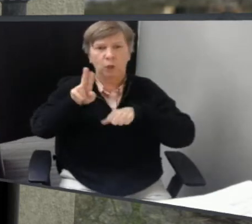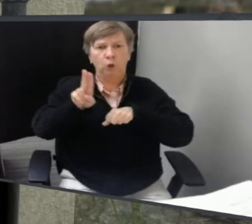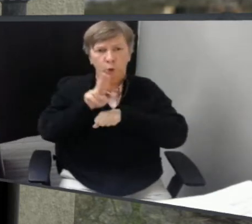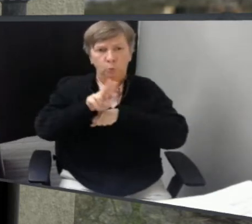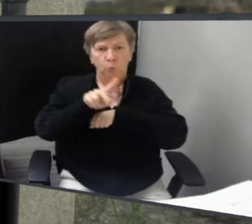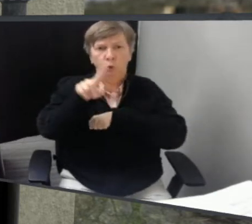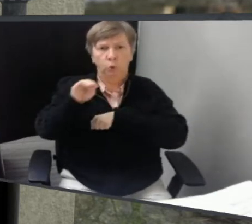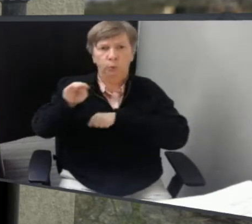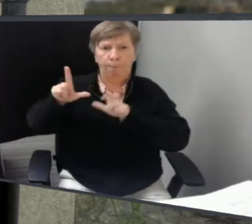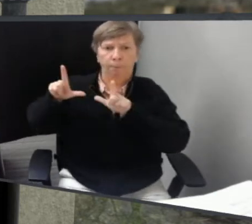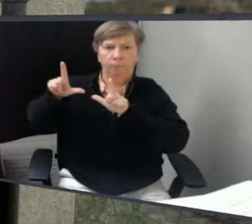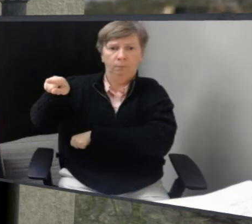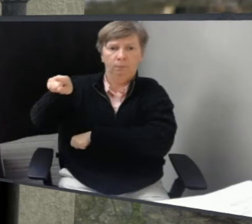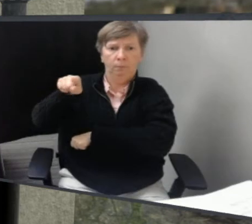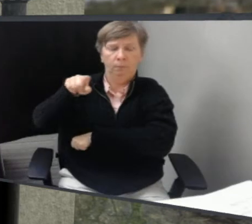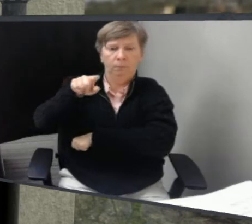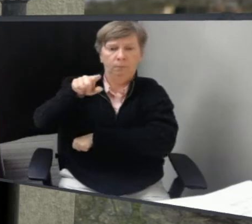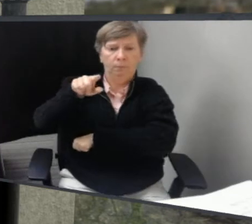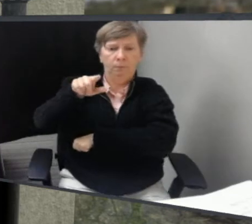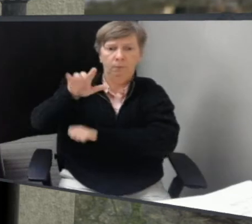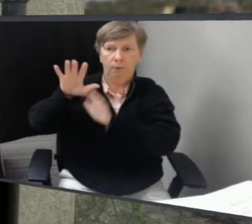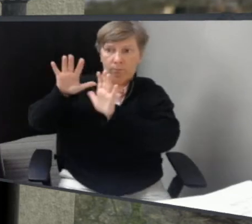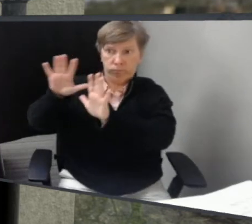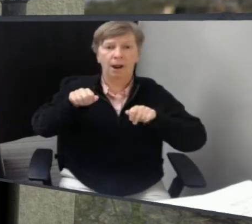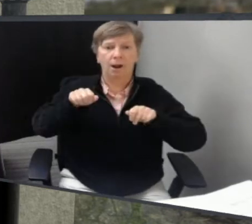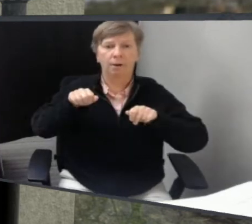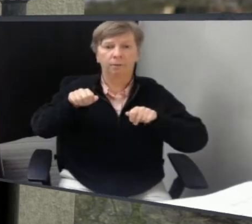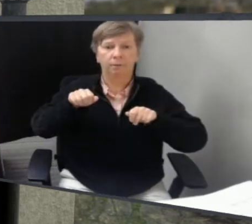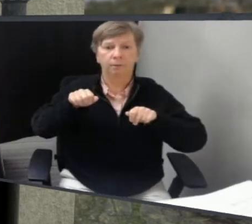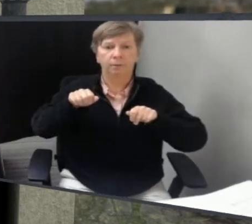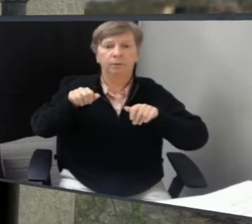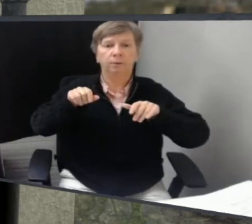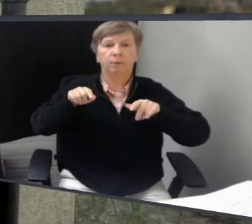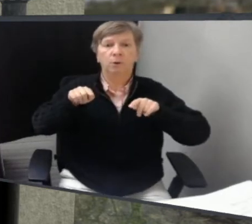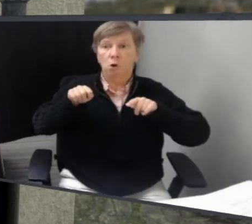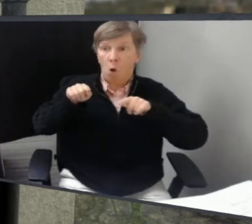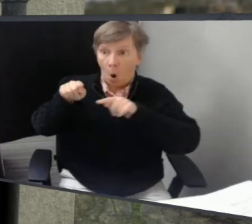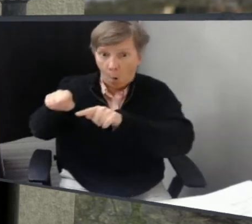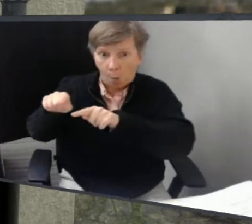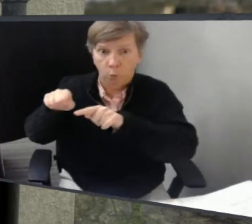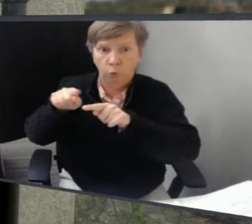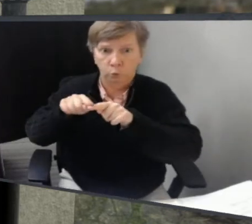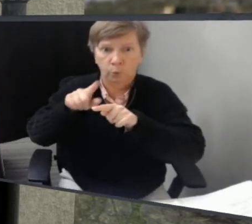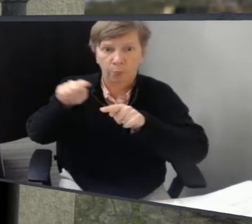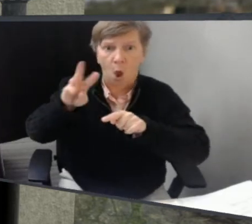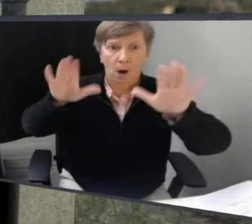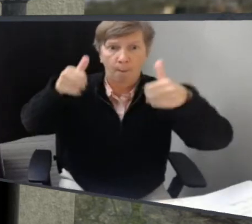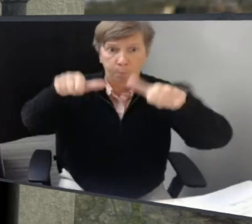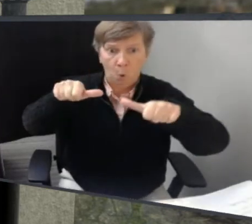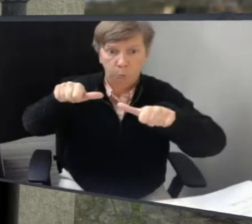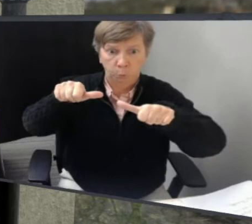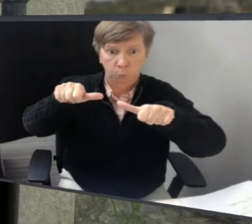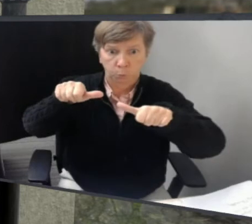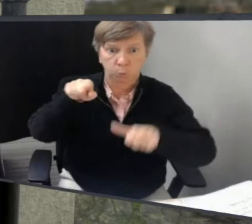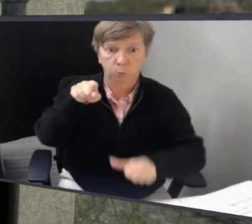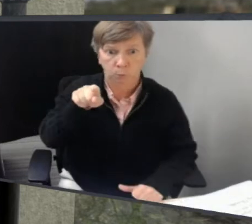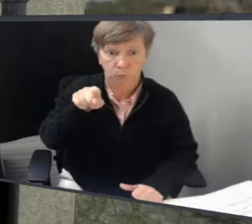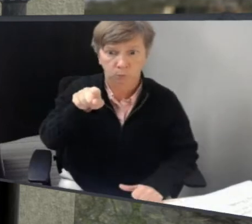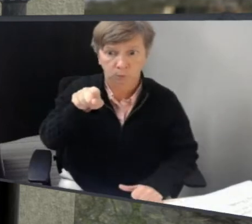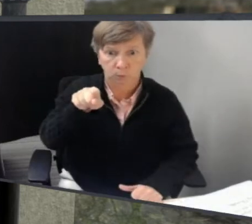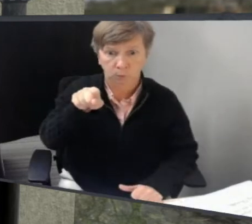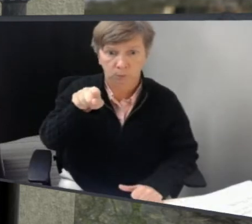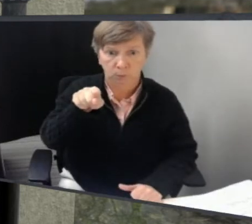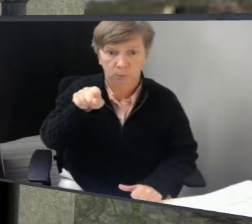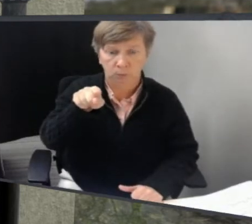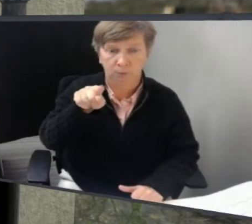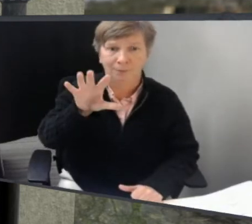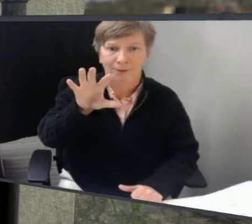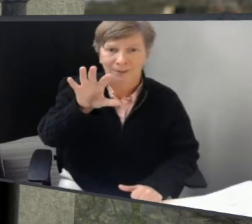But, last year, instead, we had zoom projected into that space. So, someone could go to that wall, where